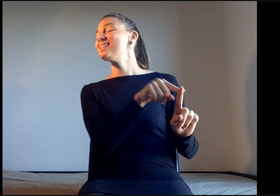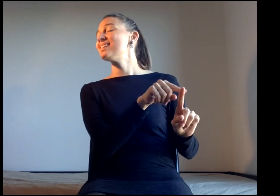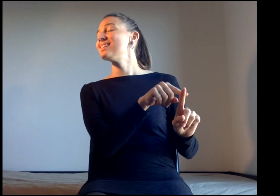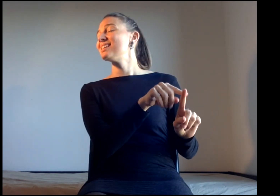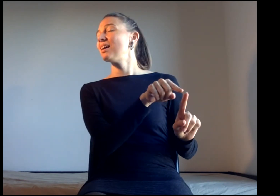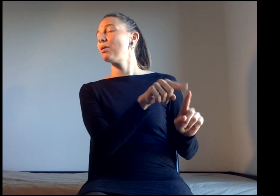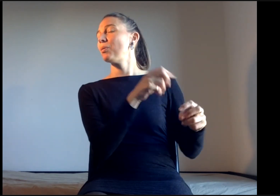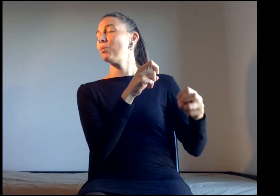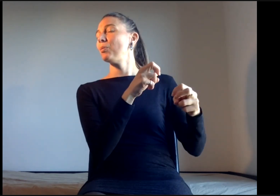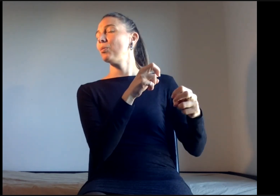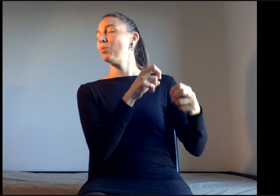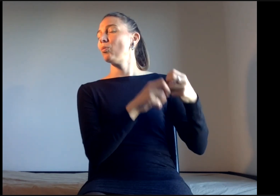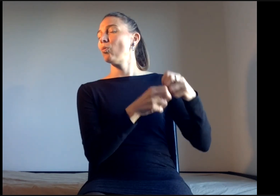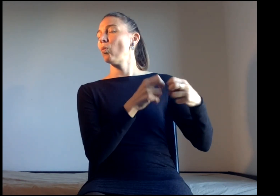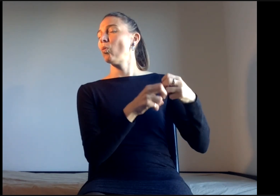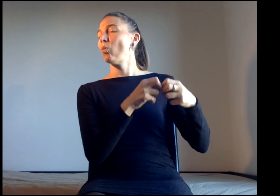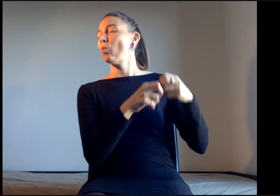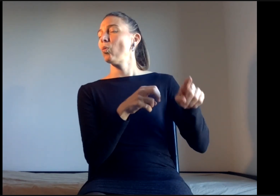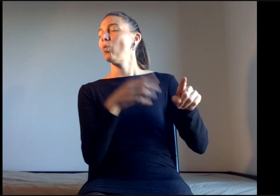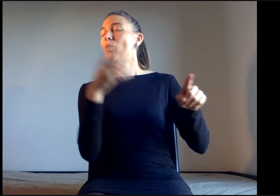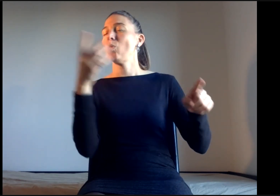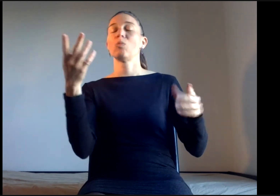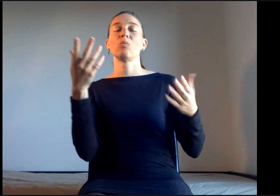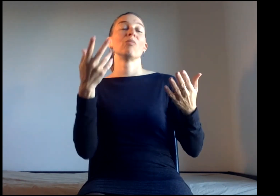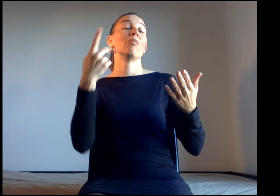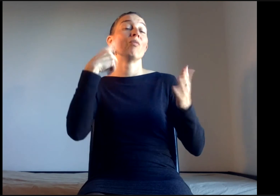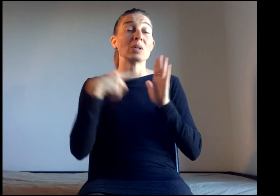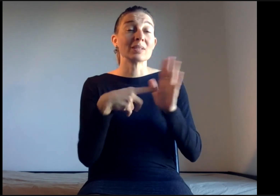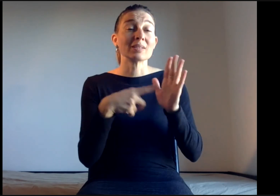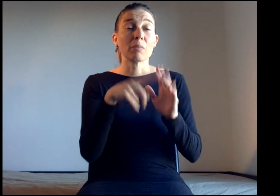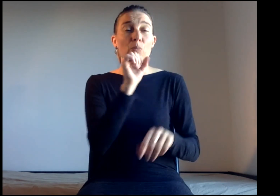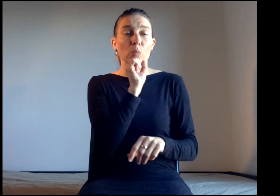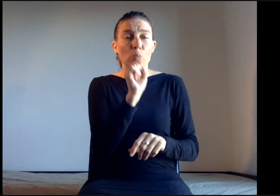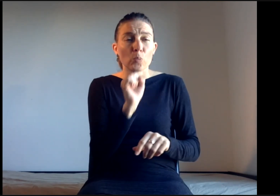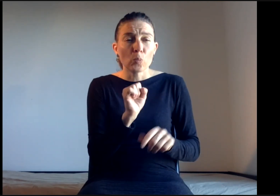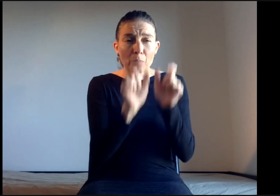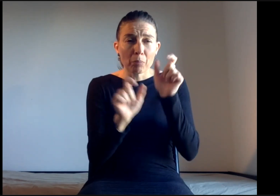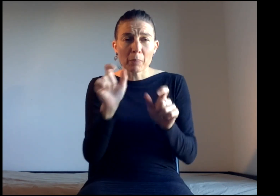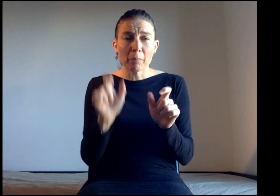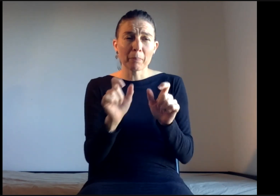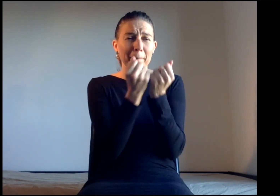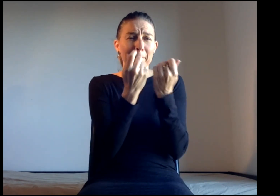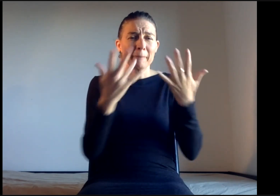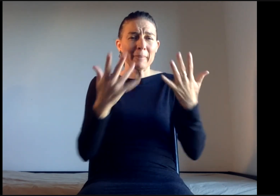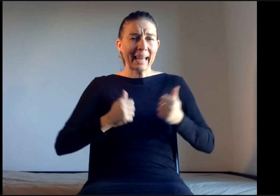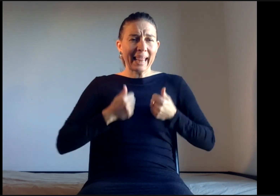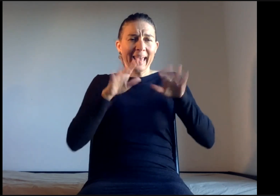and nursing homes for old people, let's say on maybe a different scale,